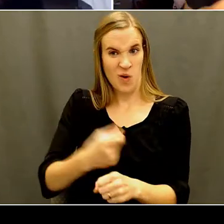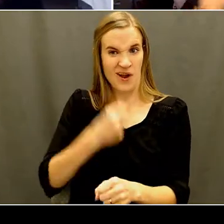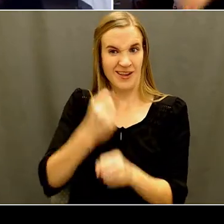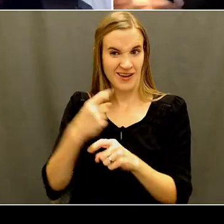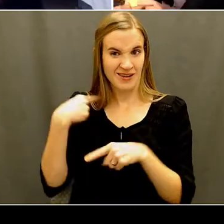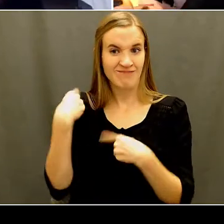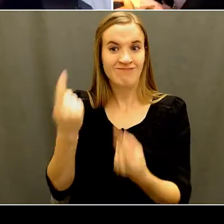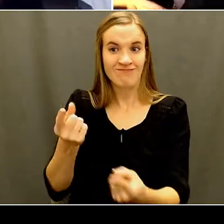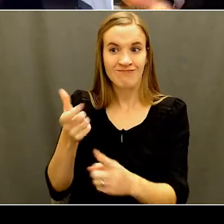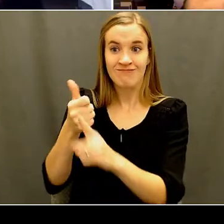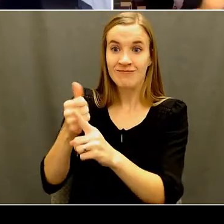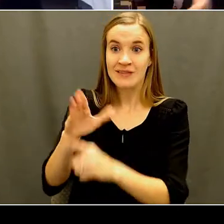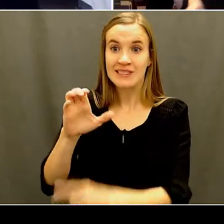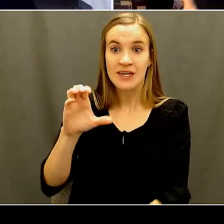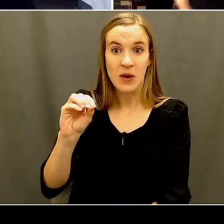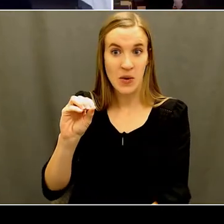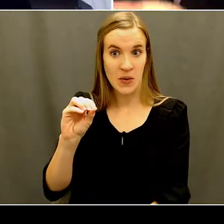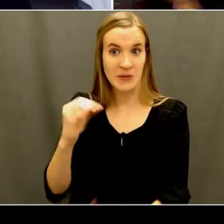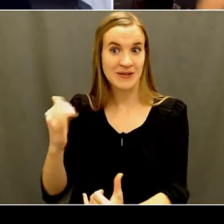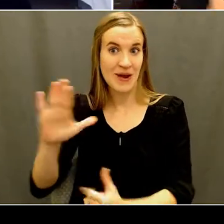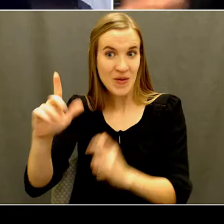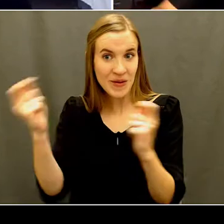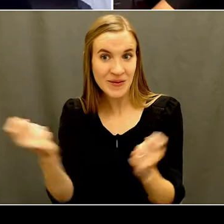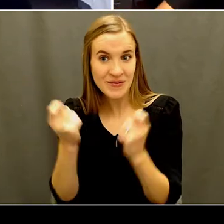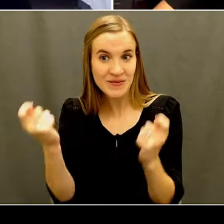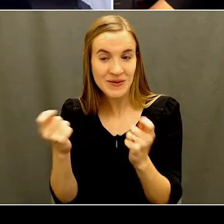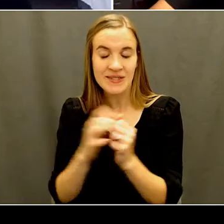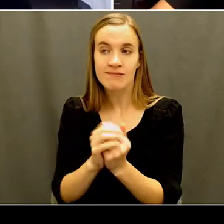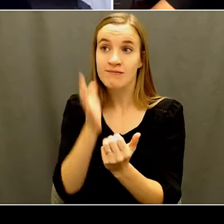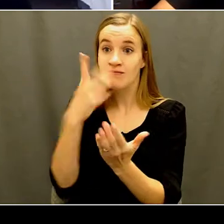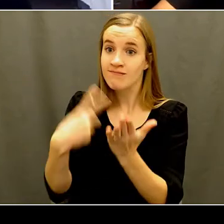doing amazing work in this one year and then just previous work that she has